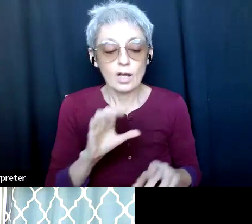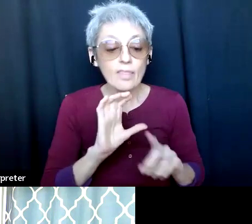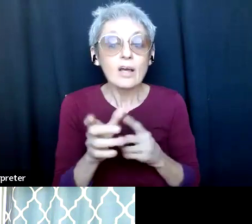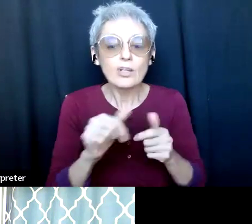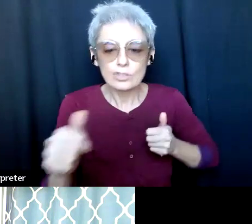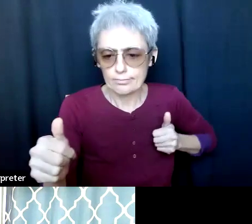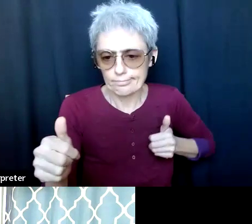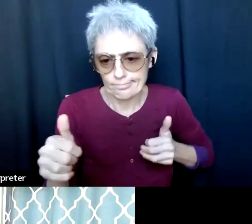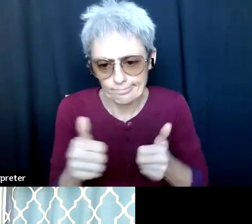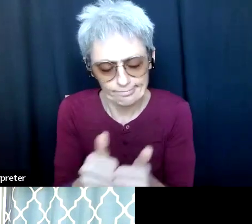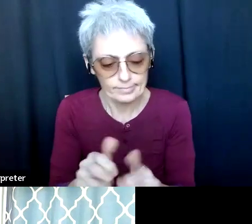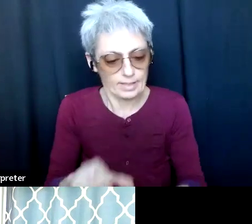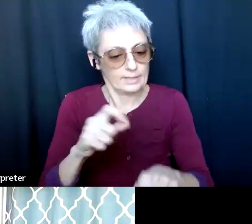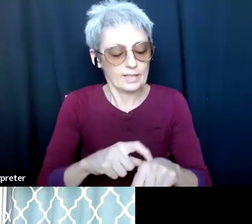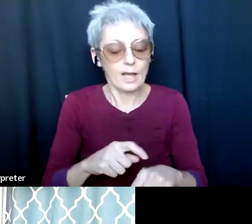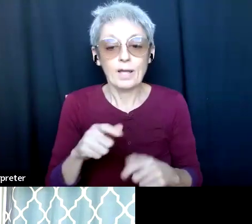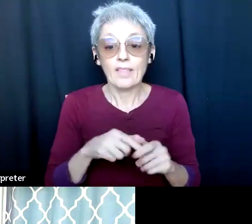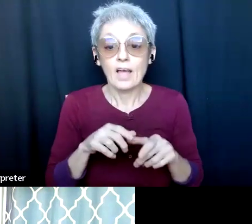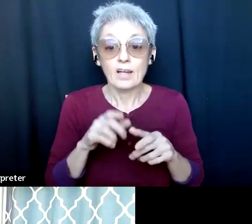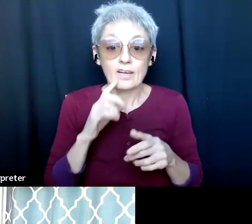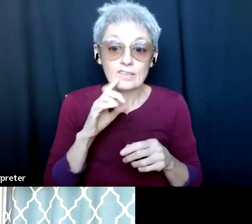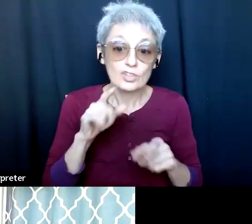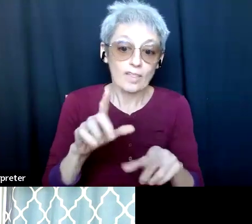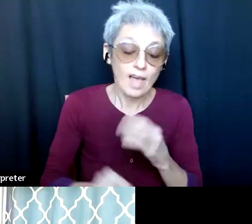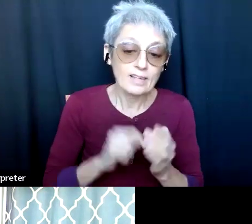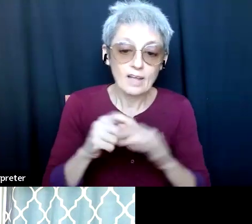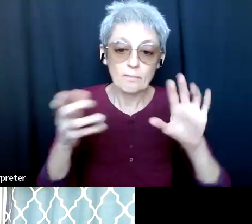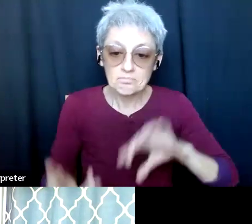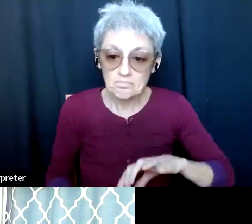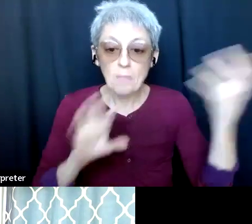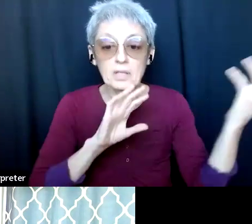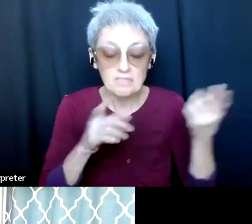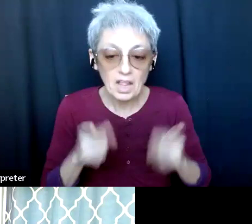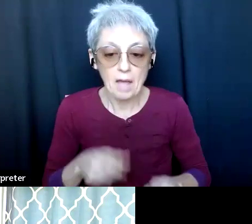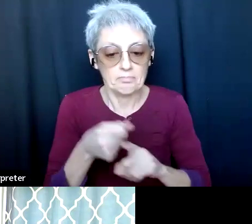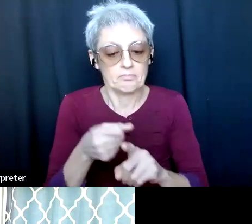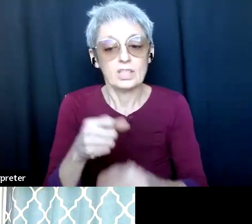But just in theory, that might be a relevant thing to consider.